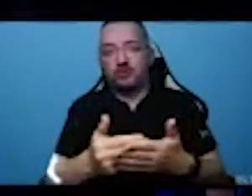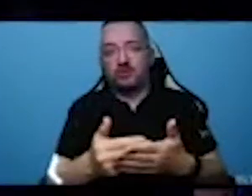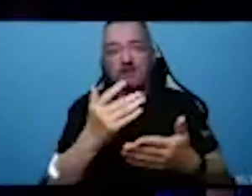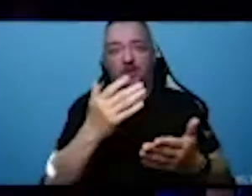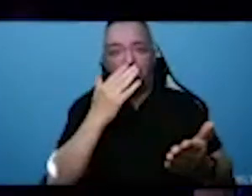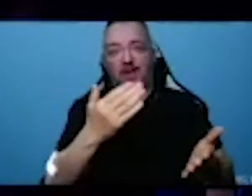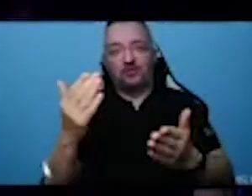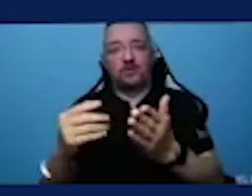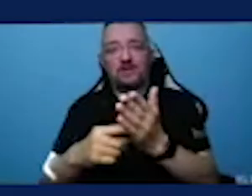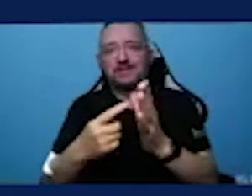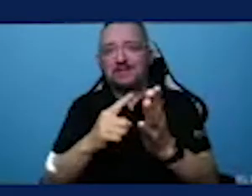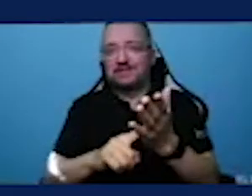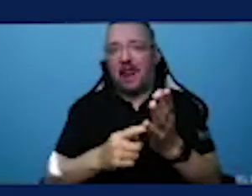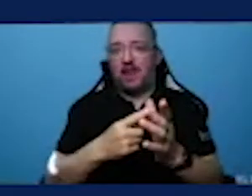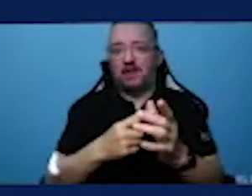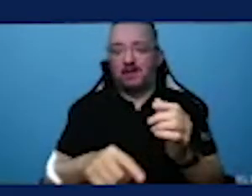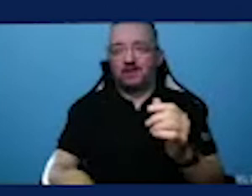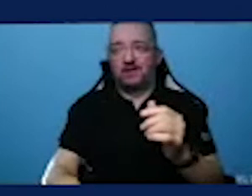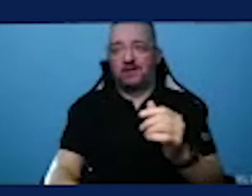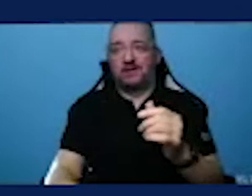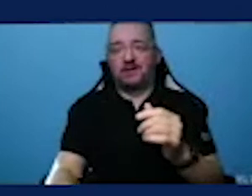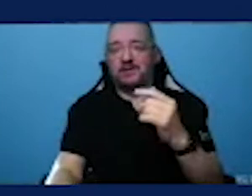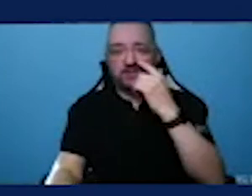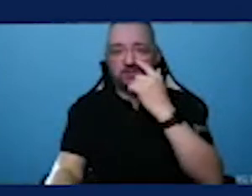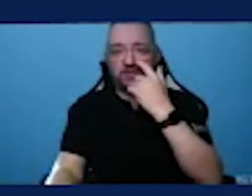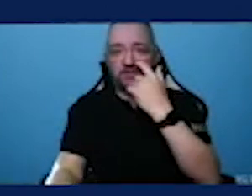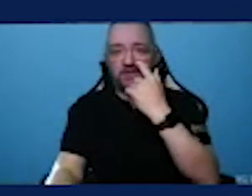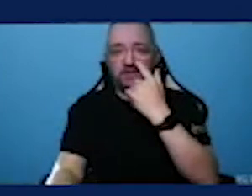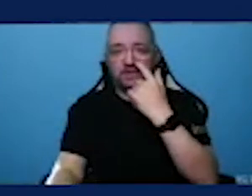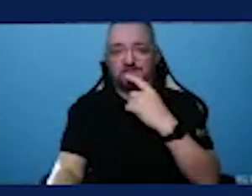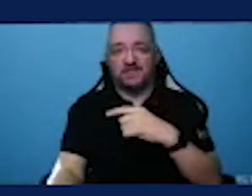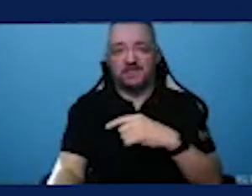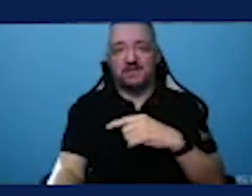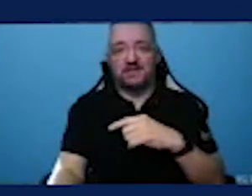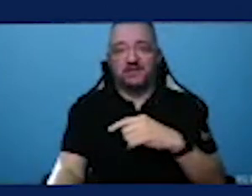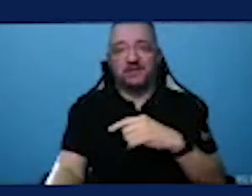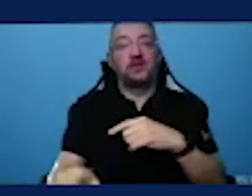Yes, as I say, Talat co-chaired the Working Group with you, an experienced